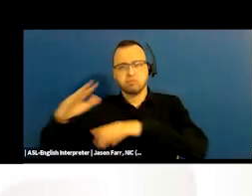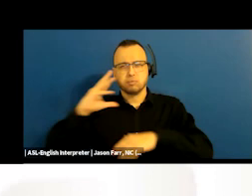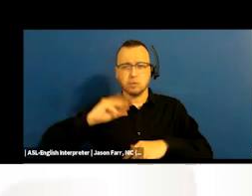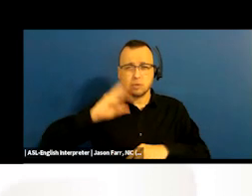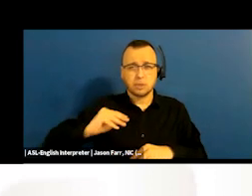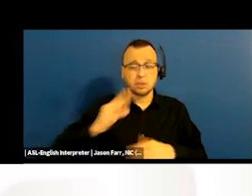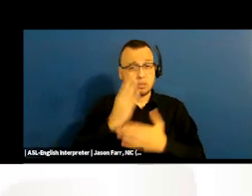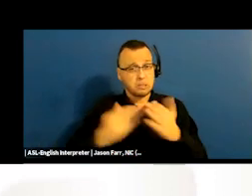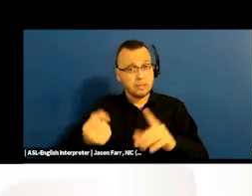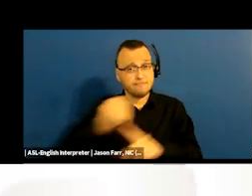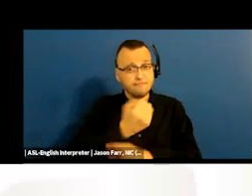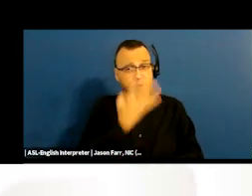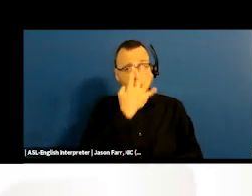with psychotic features.